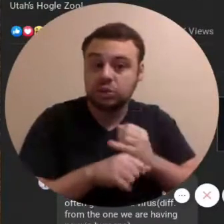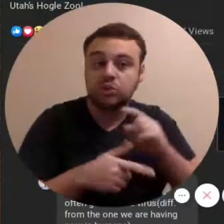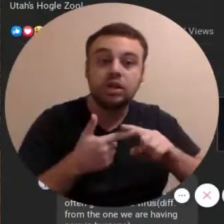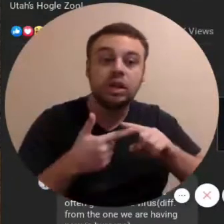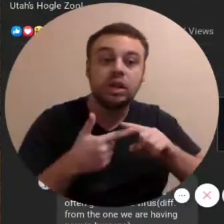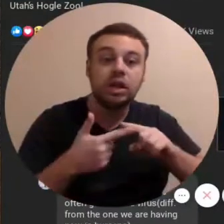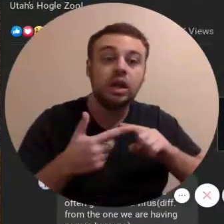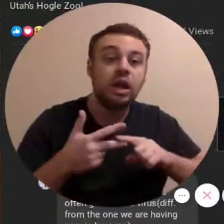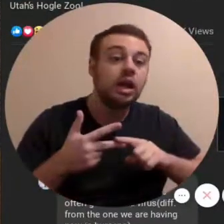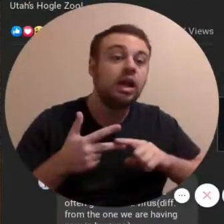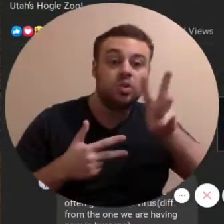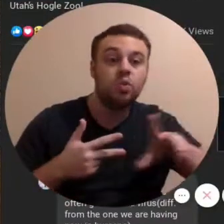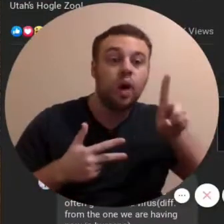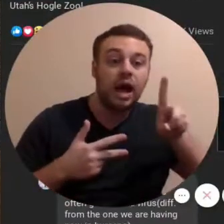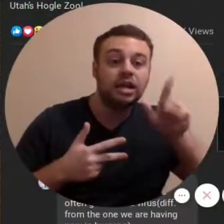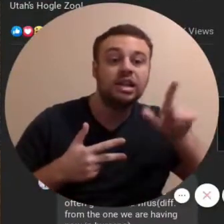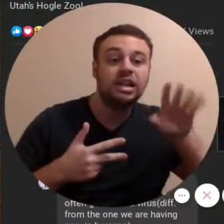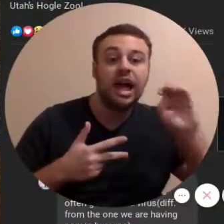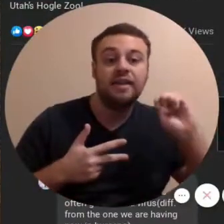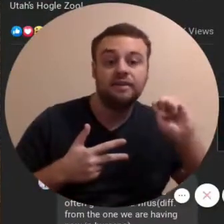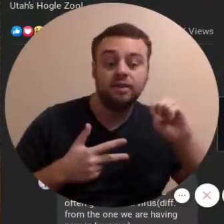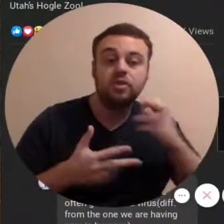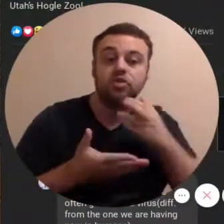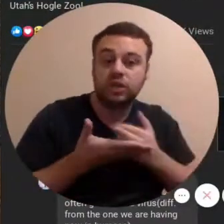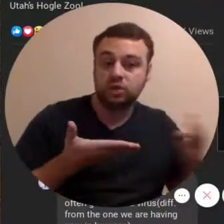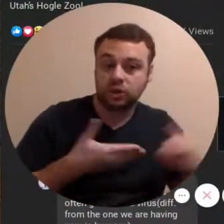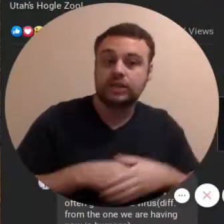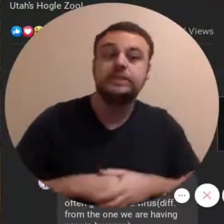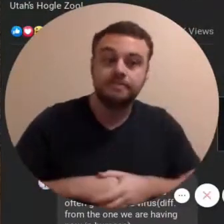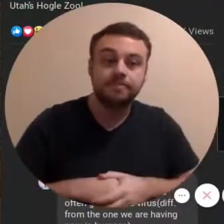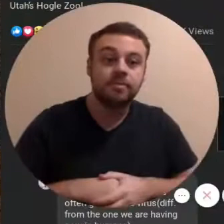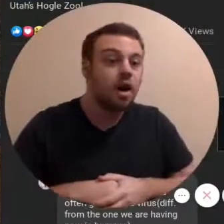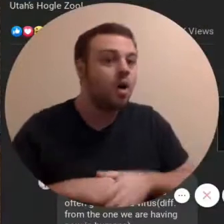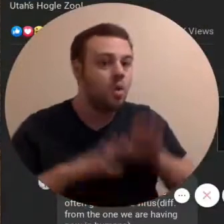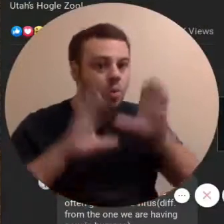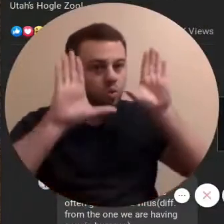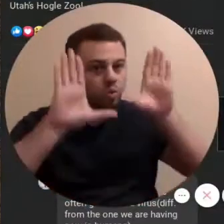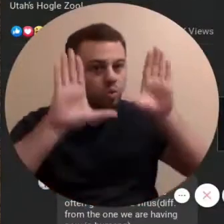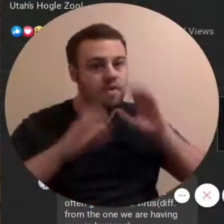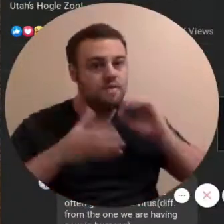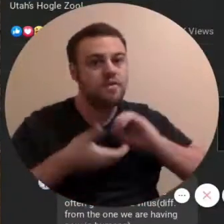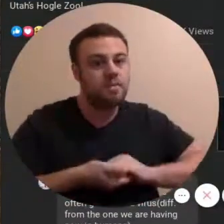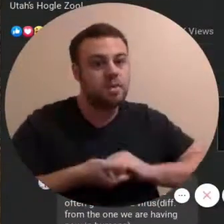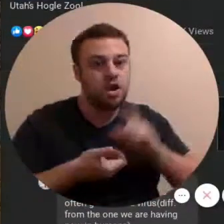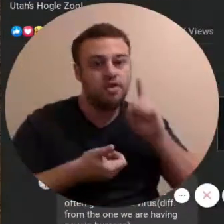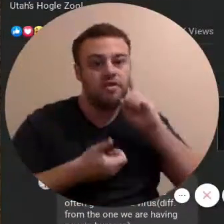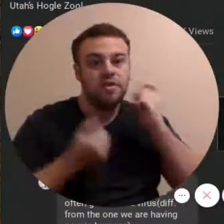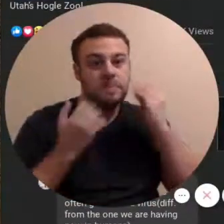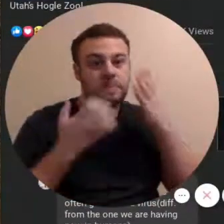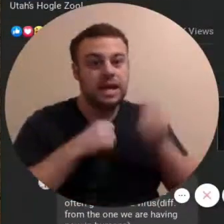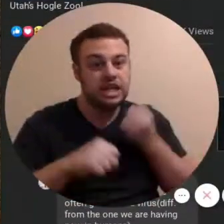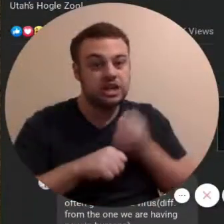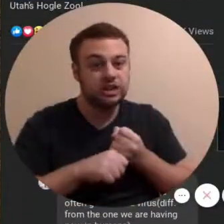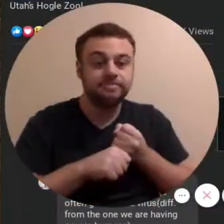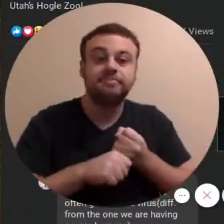Brad: Wonderful partners, and they have been for many years. Alright, so before we introduce you to our furry friends,